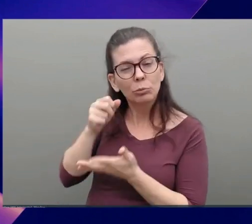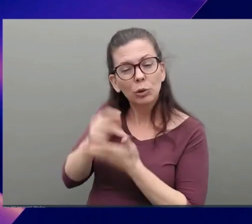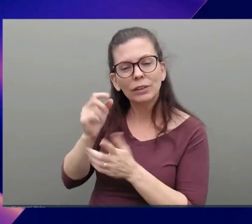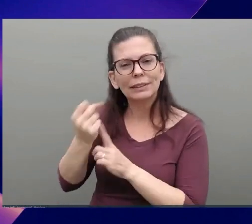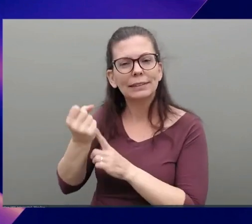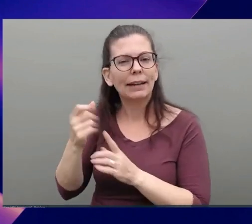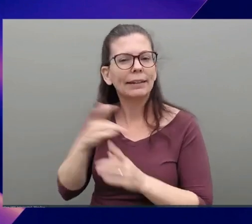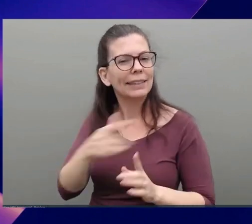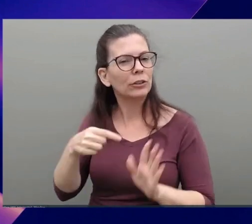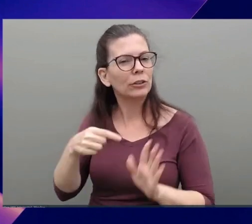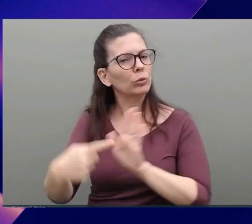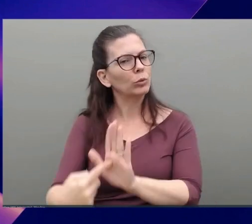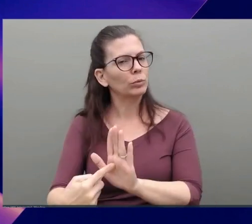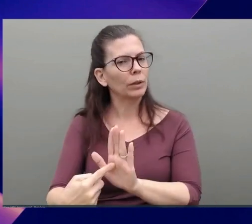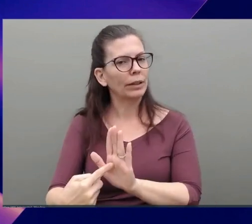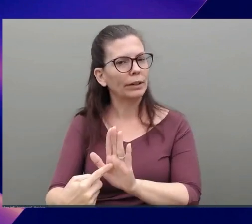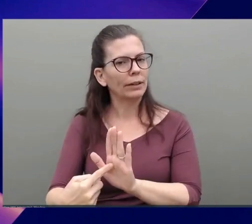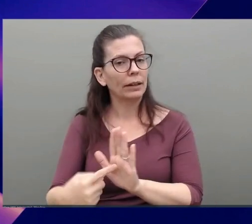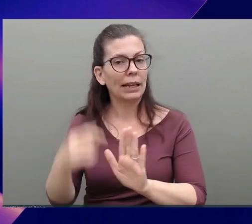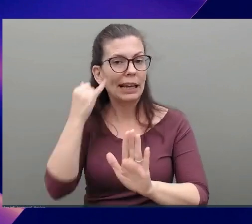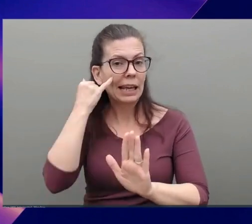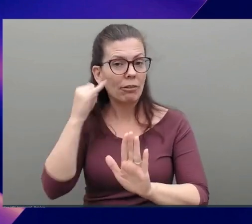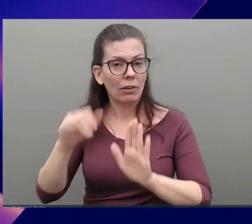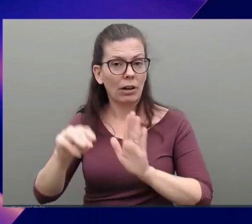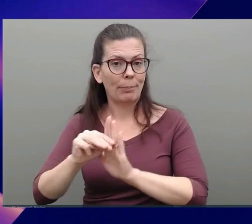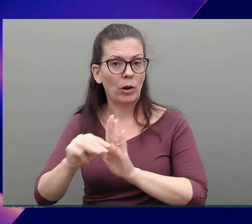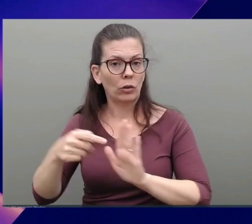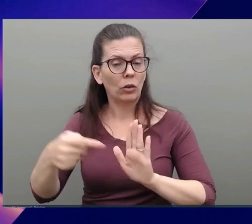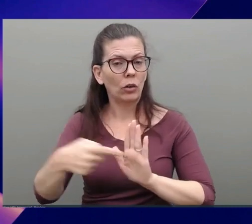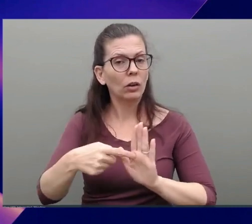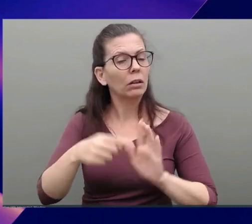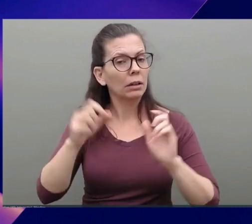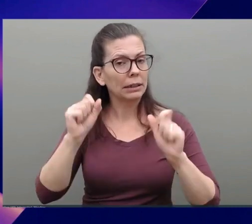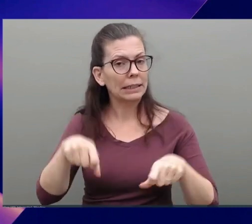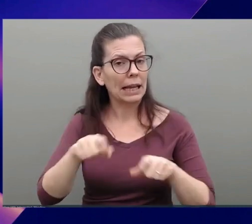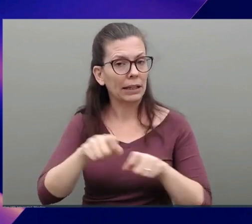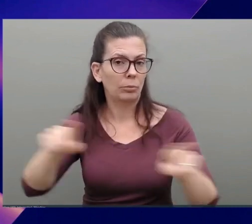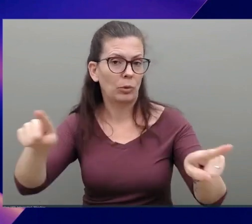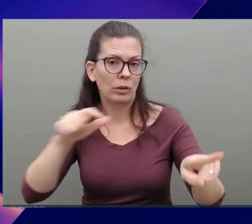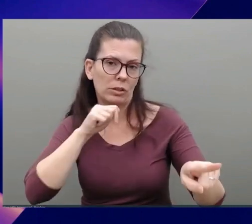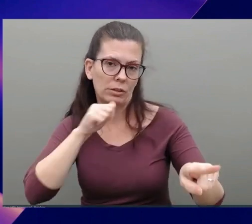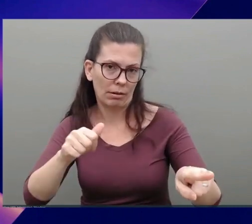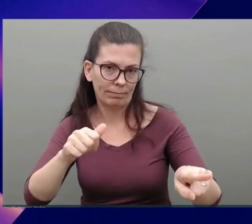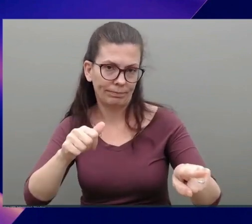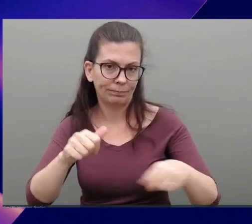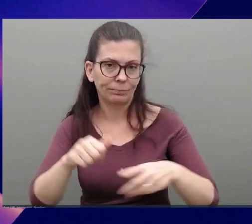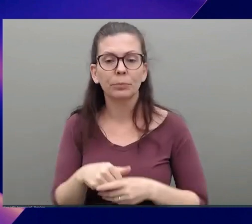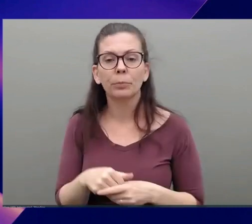whether or not the model is a candidate for deployment. When registering our model,